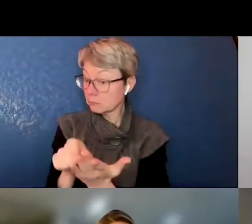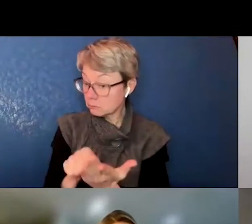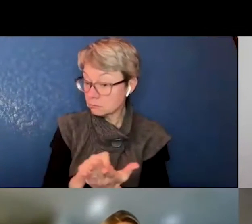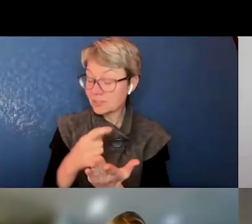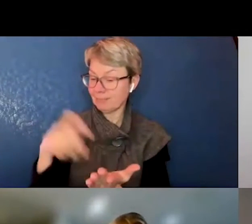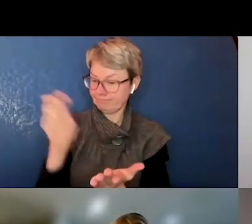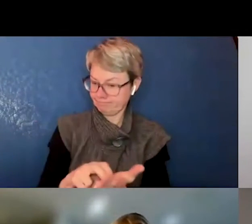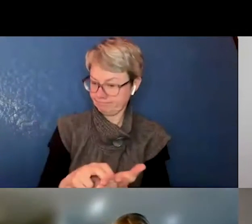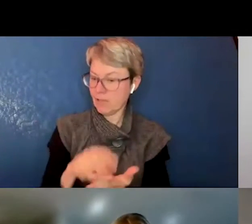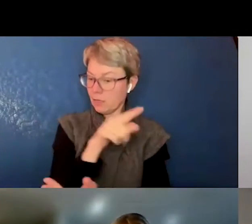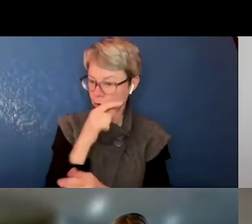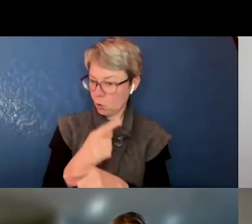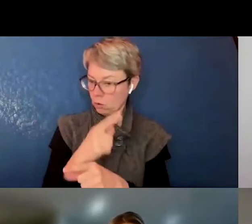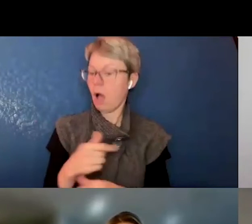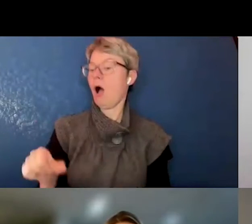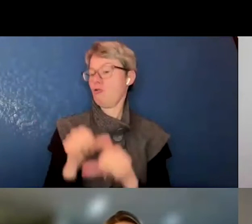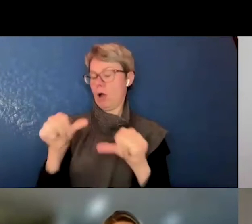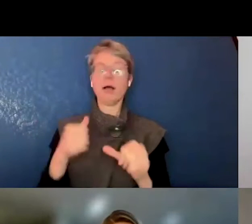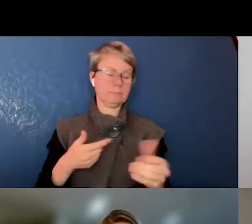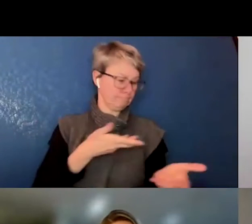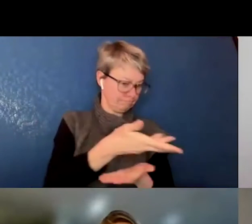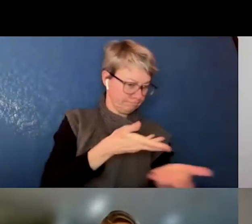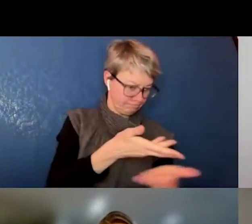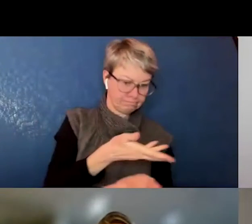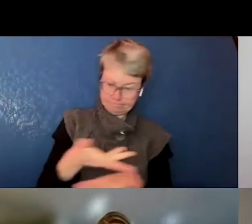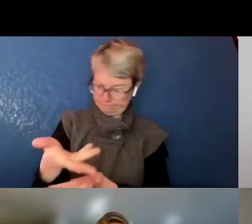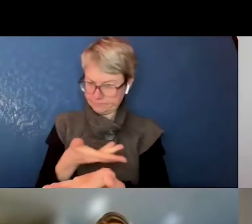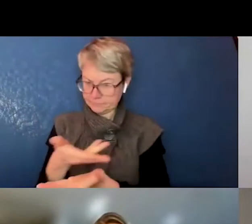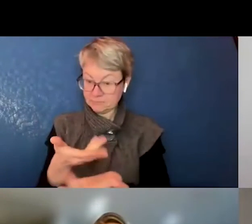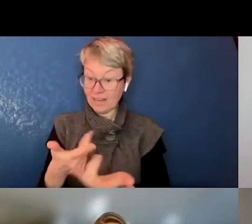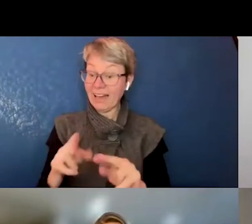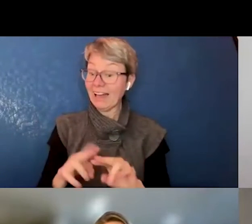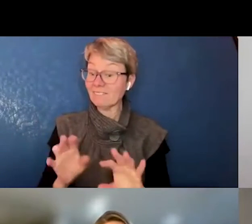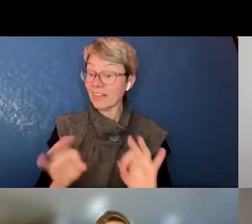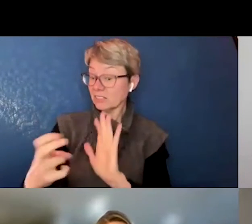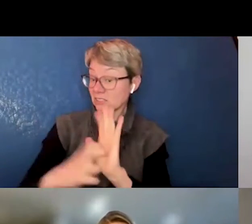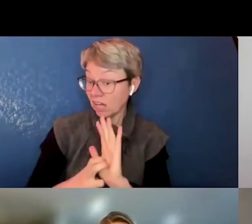that allows us to talk about what their case with you then we can we don't we may not always do that